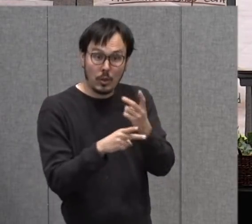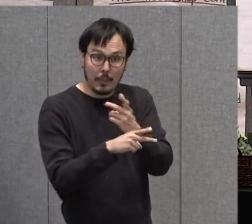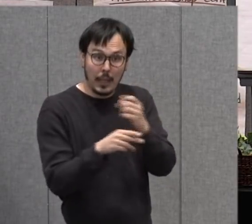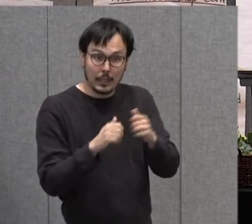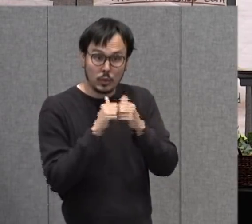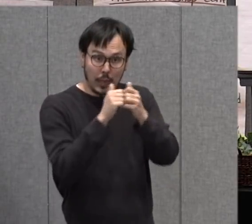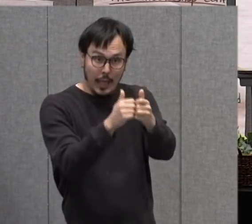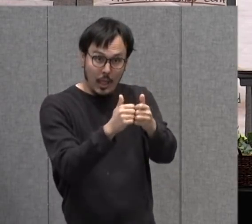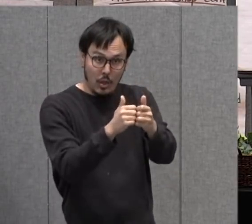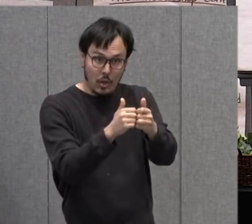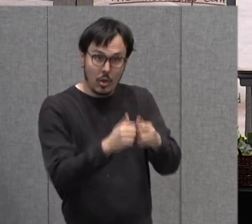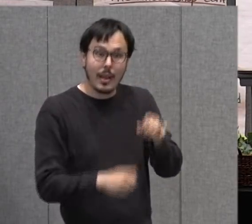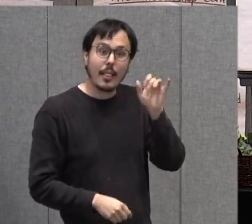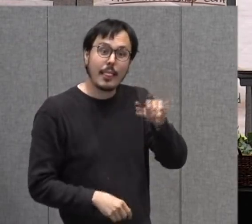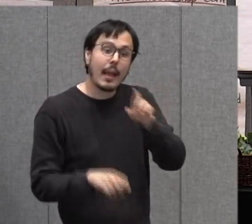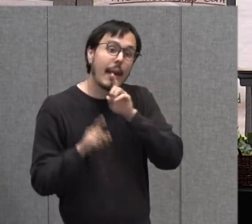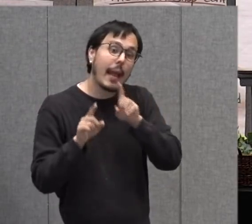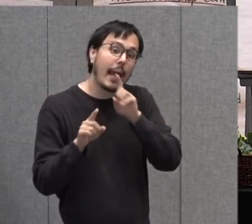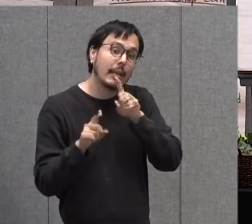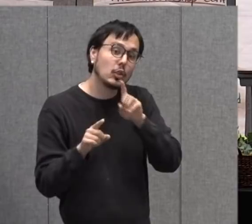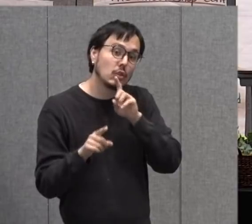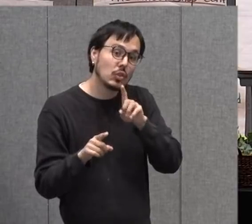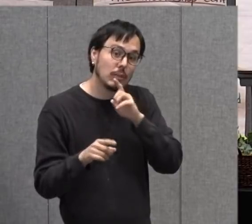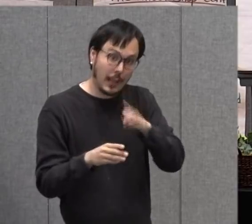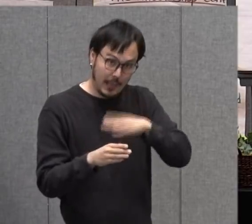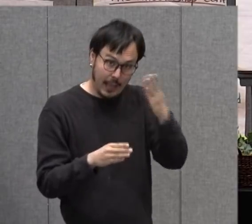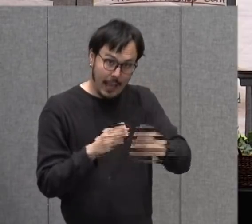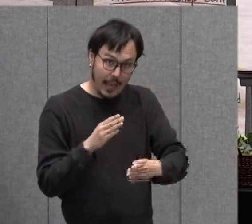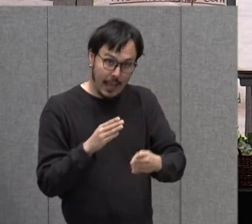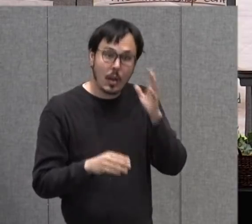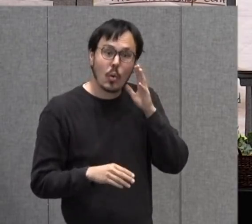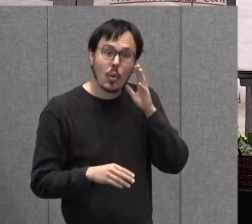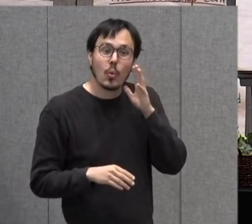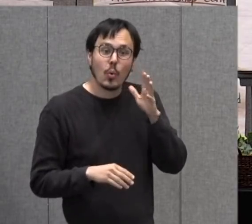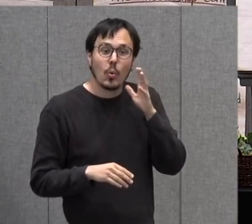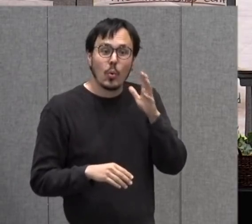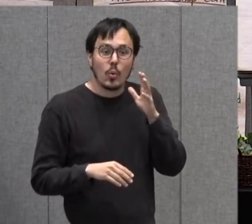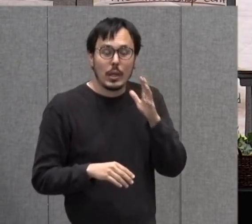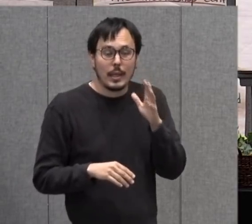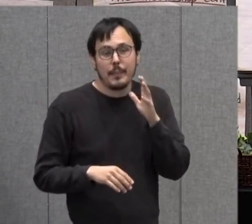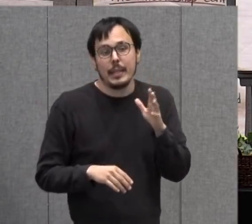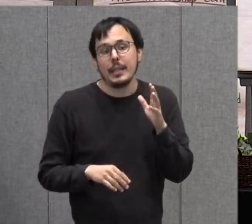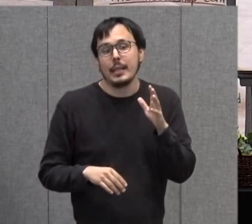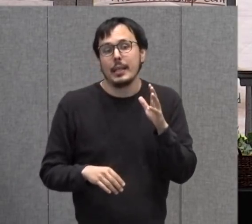that answer, that solution has to be or the product of those two numbers has to be